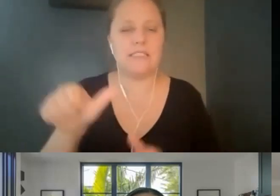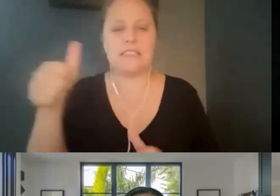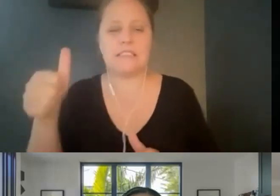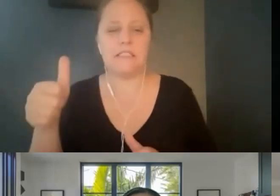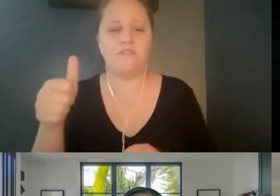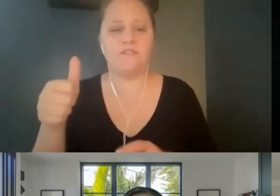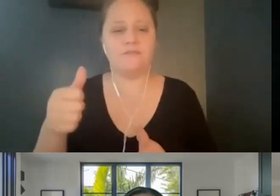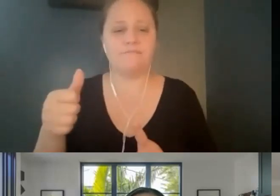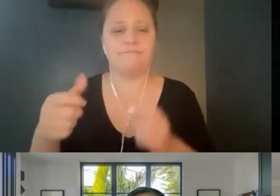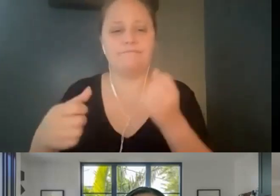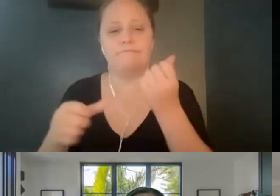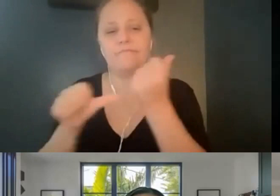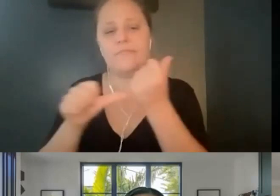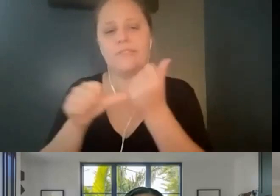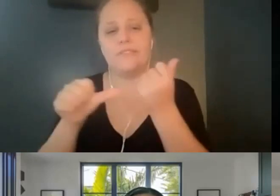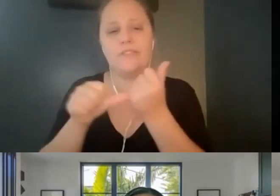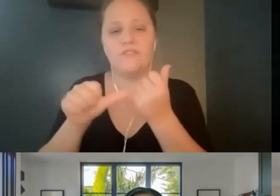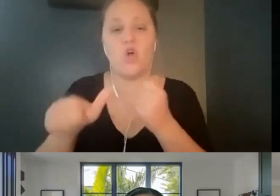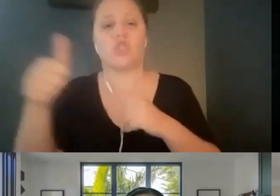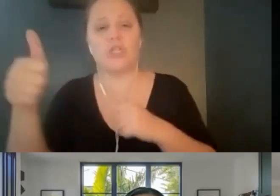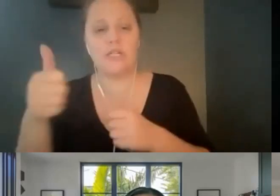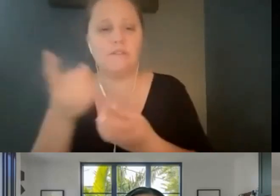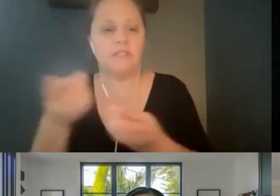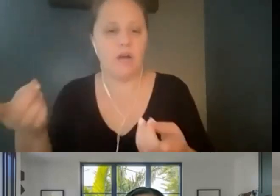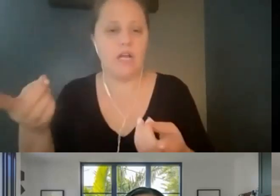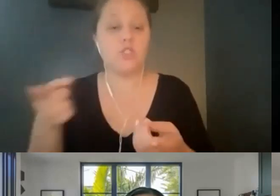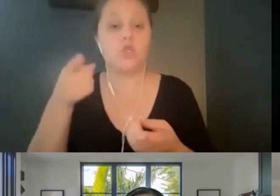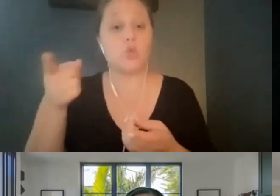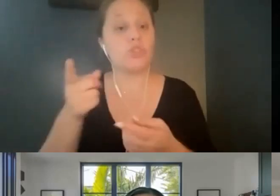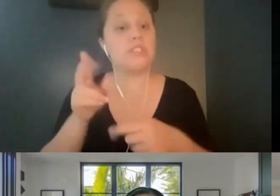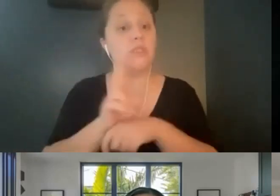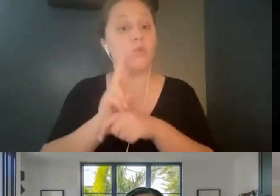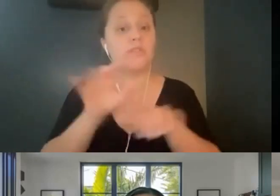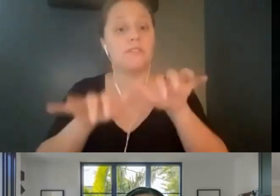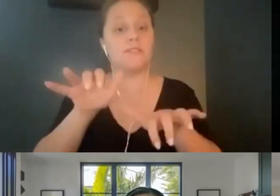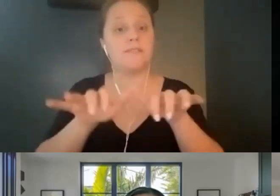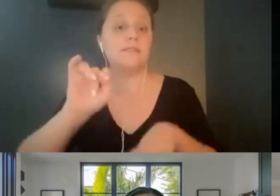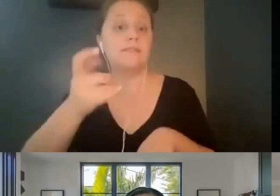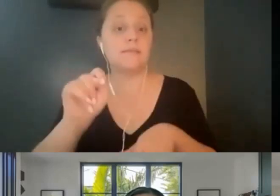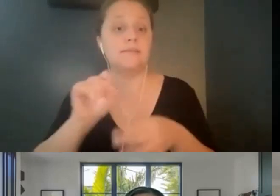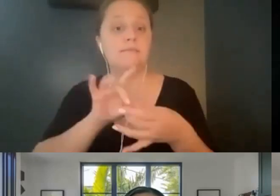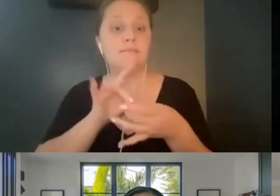and her input is text, as it contributes to the conversation.